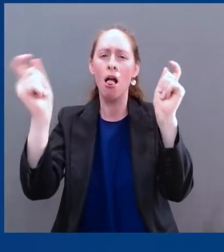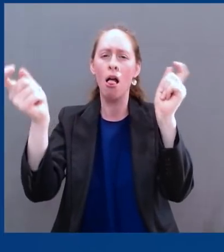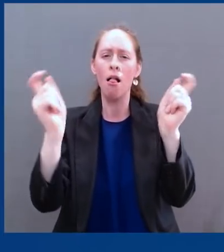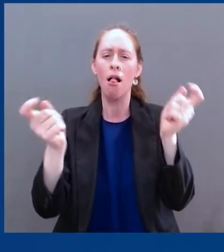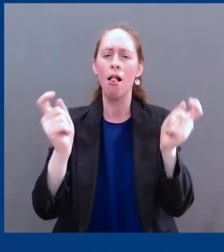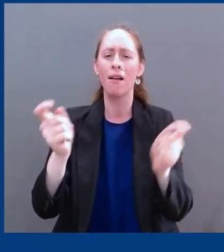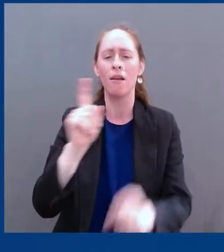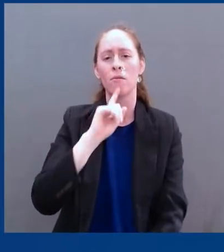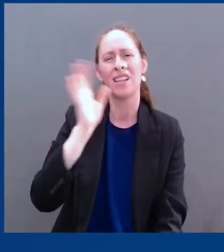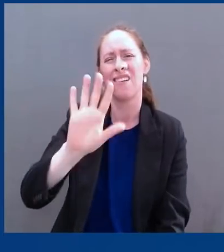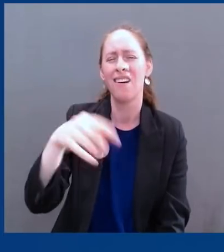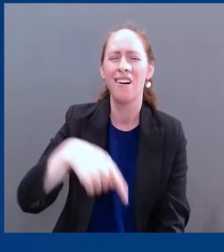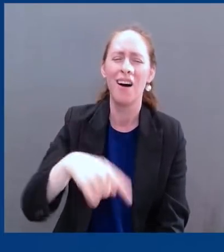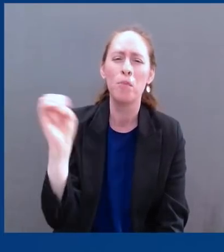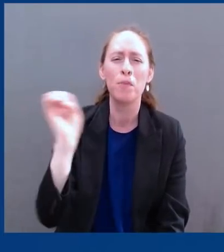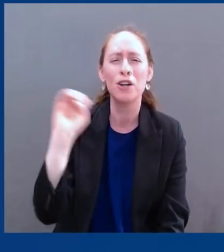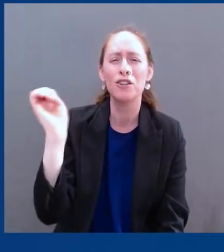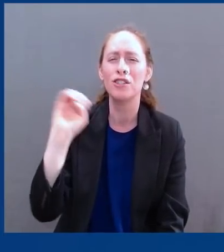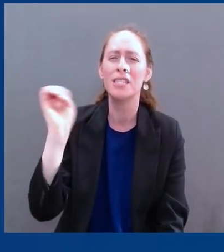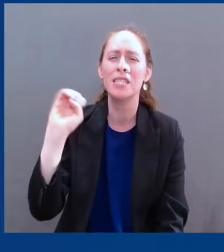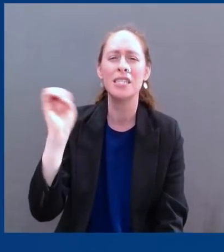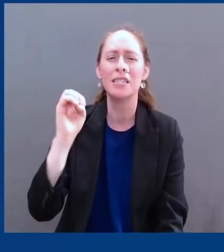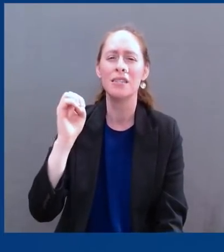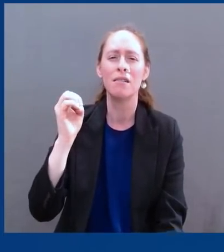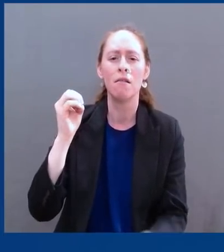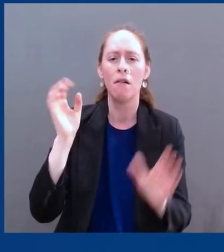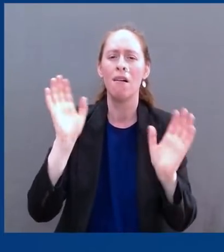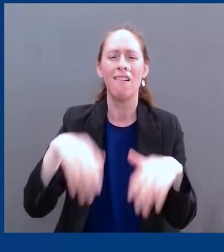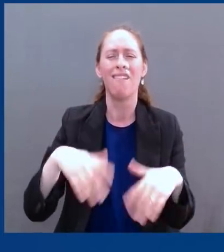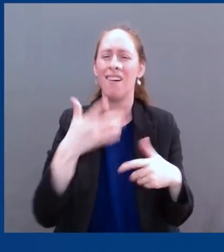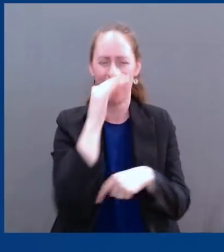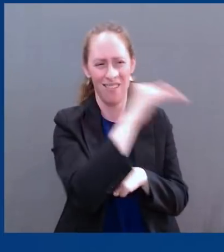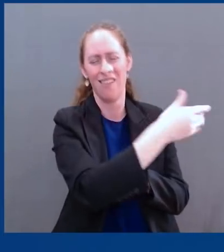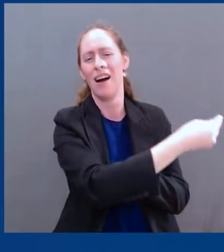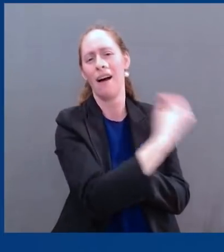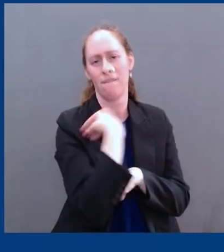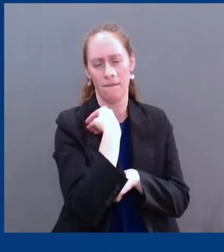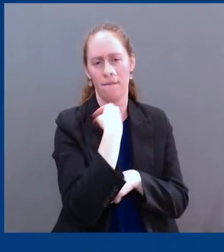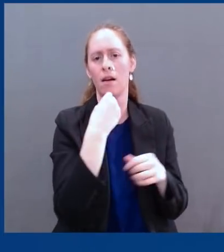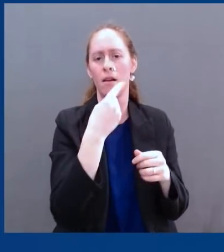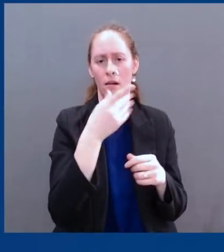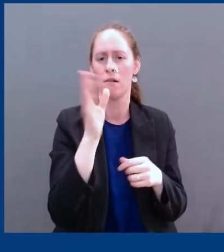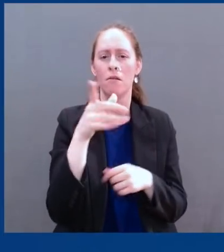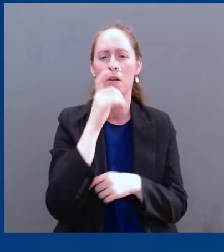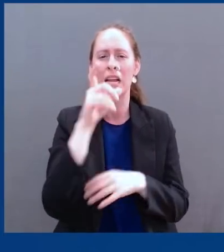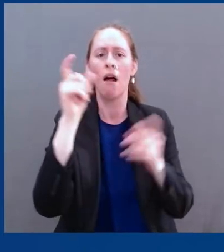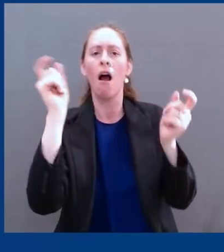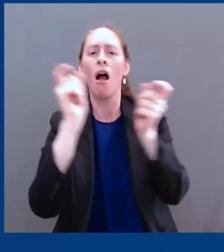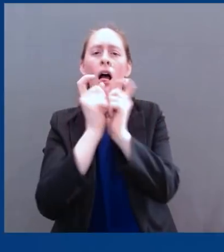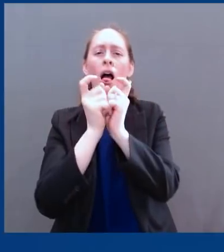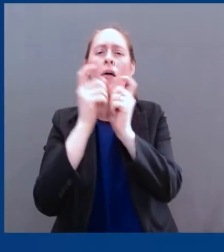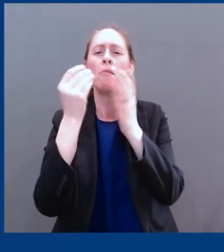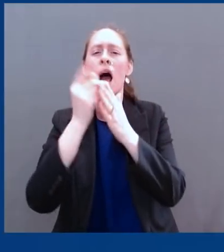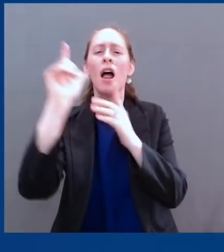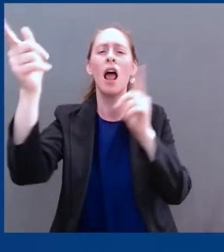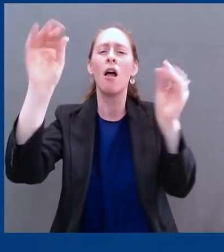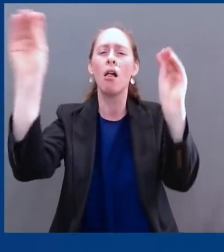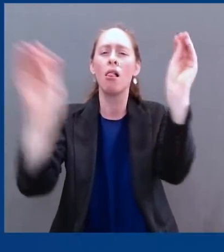this is an emergency funding request, and there has not been a need for offsets for an emergency funding request. So, we fully believe that Congress should act,